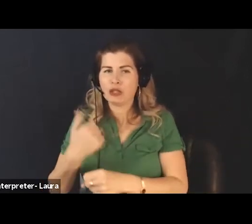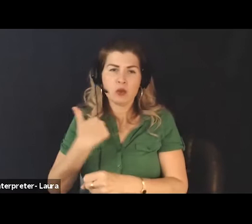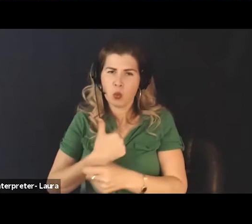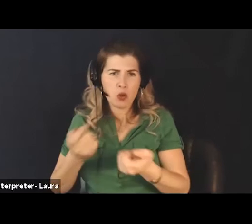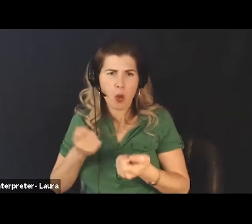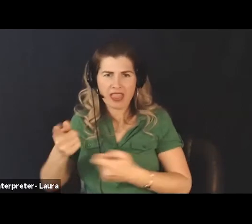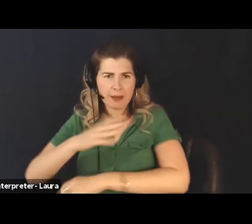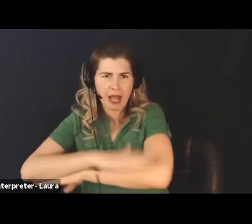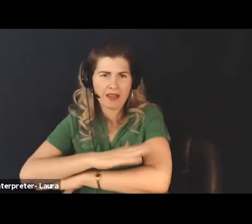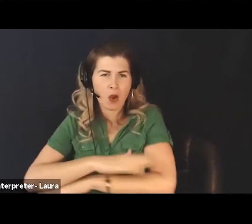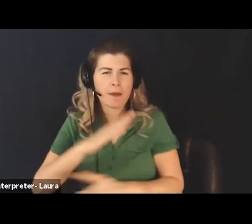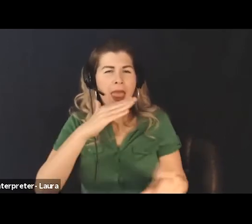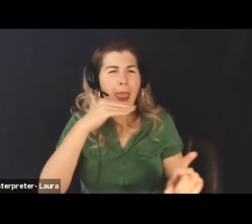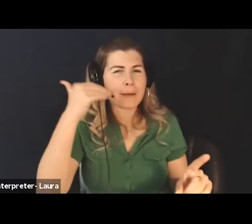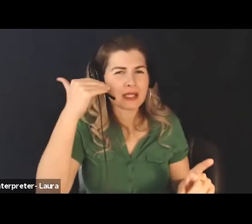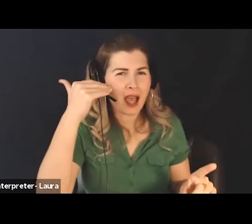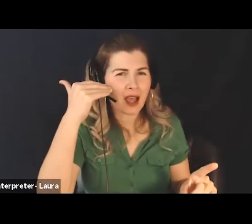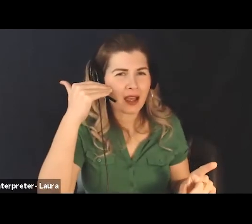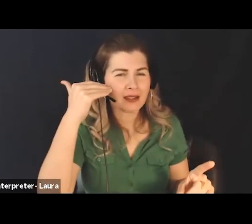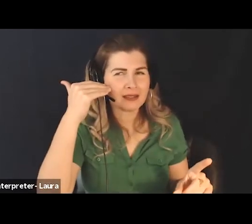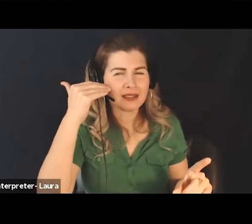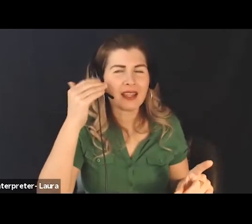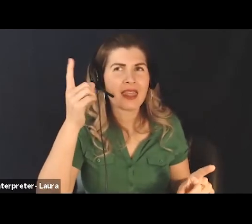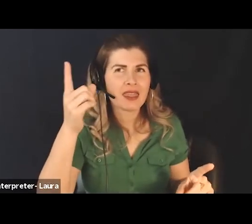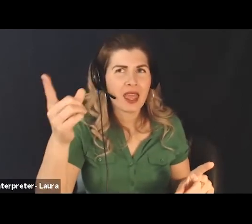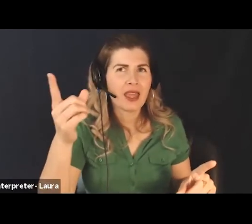out that Amazon was essentially outsourcing.